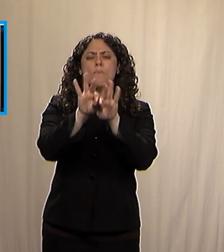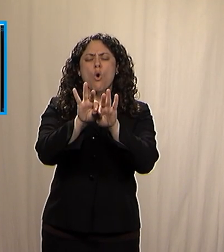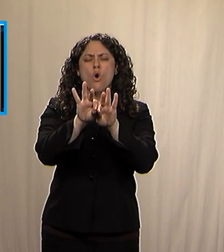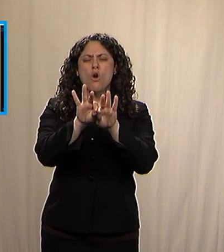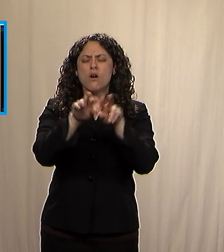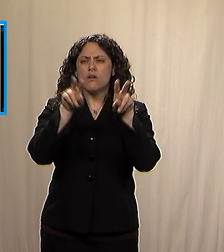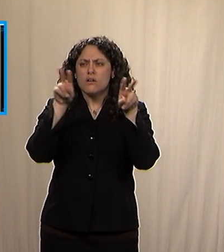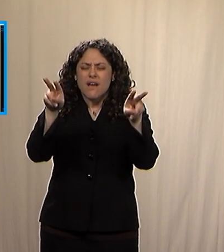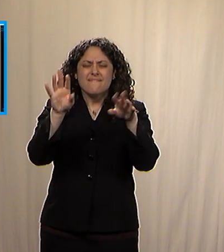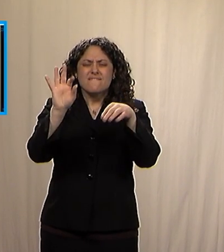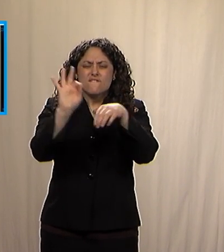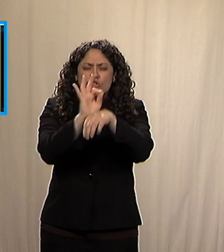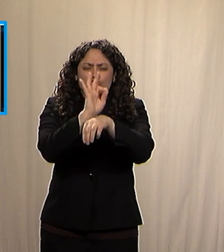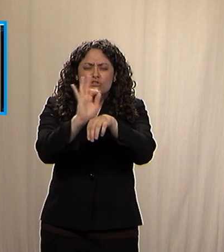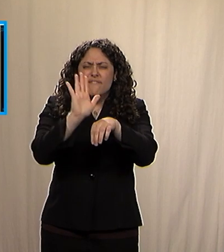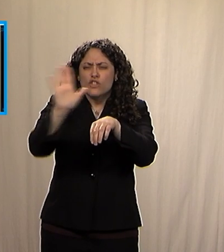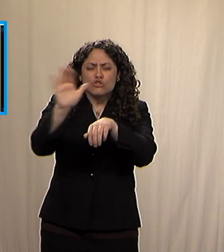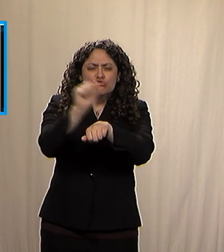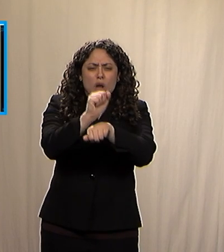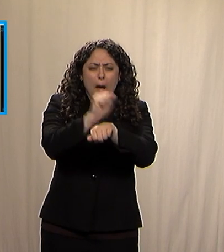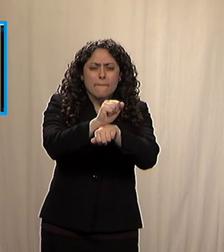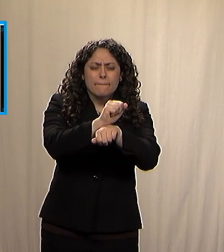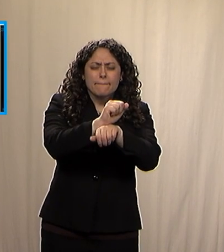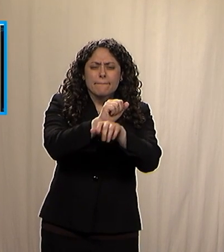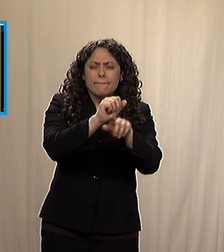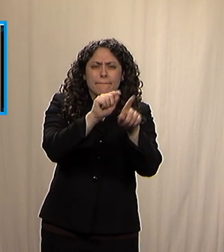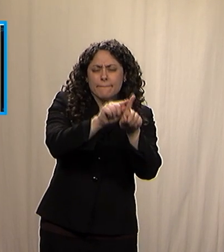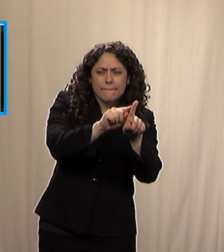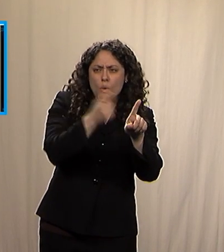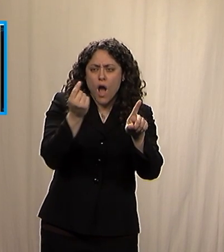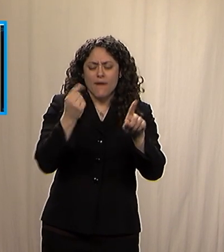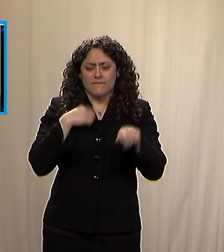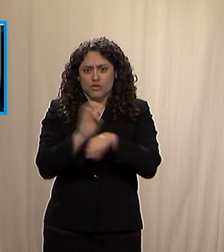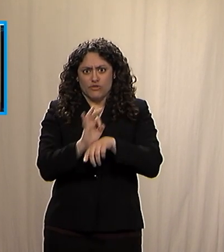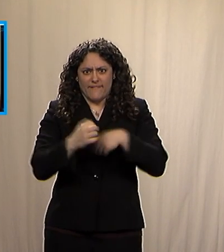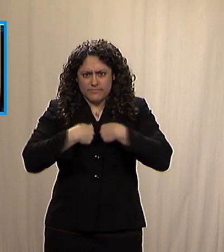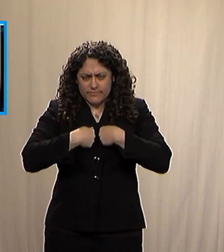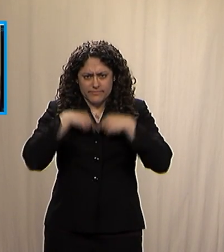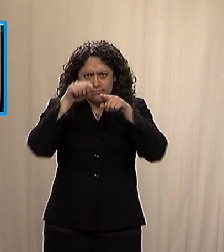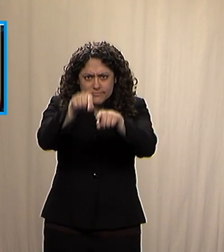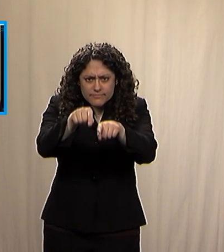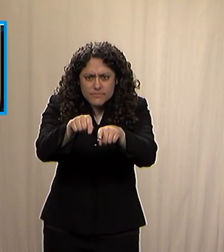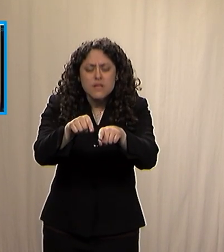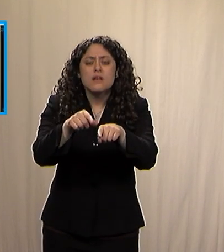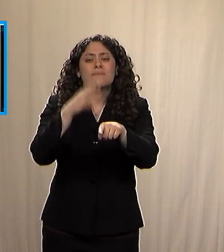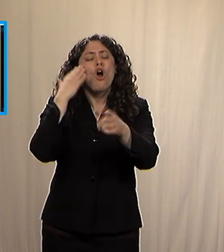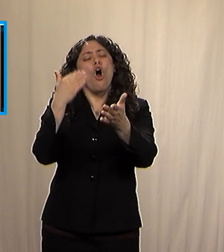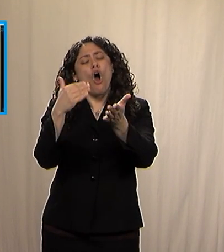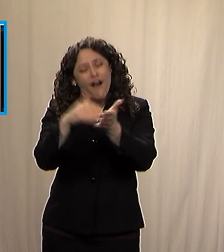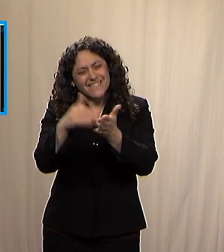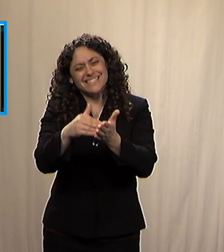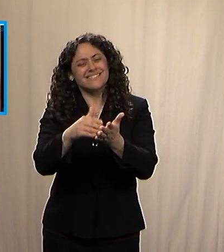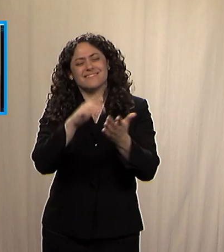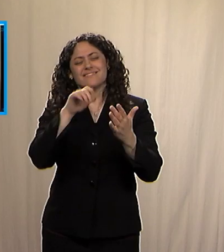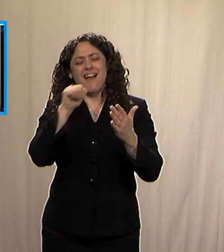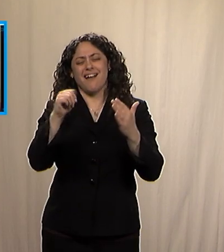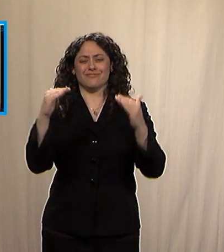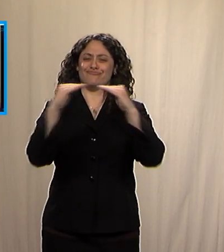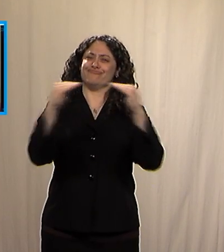of the staff person in those situations. Because in many situations there's an imbalance of power even amongst all hearing people